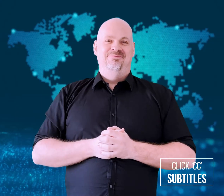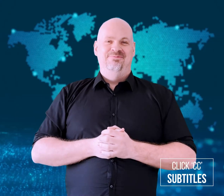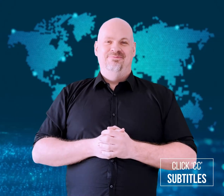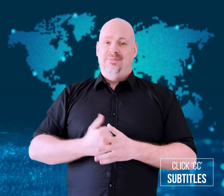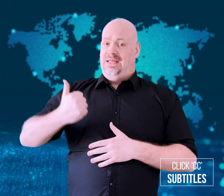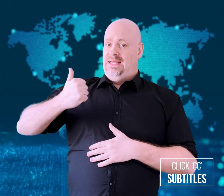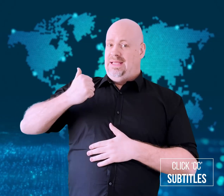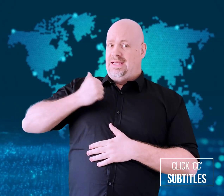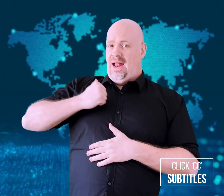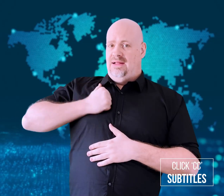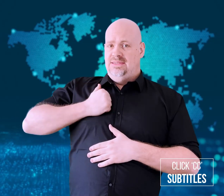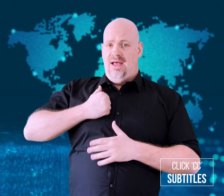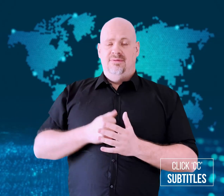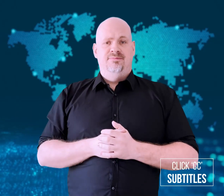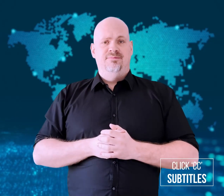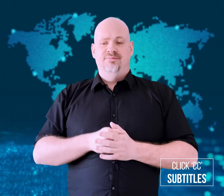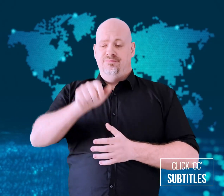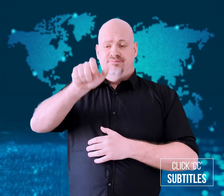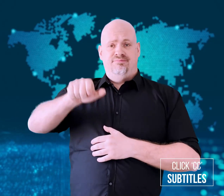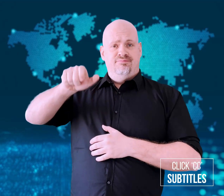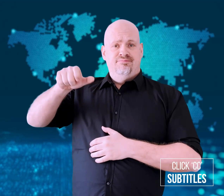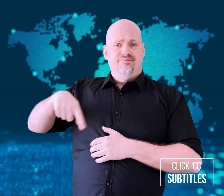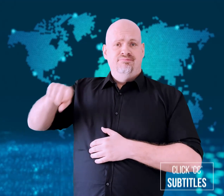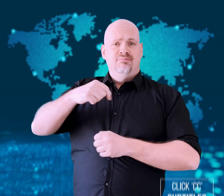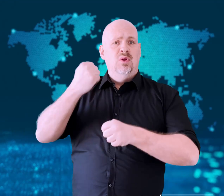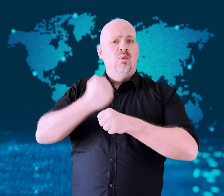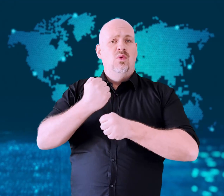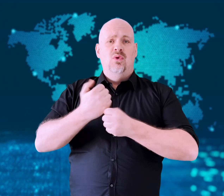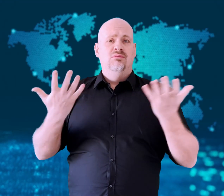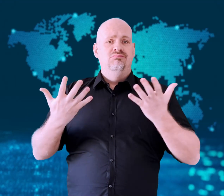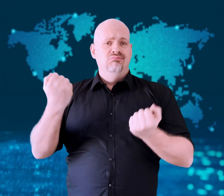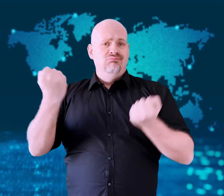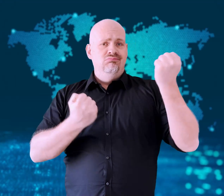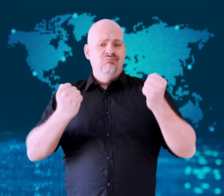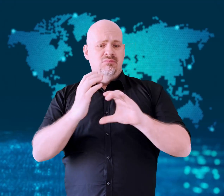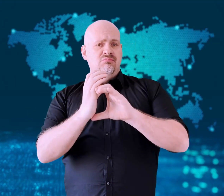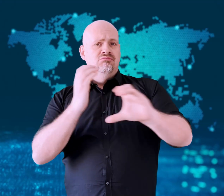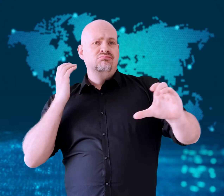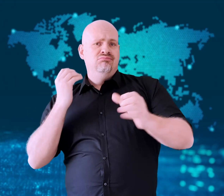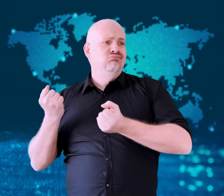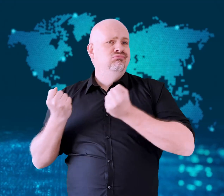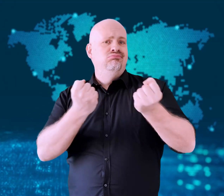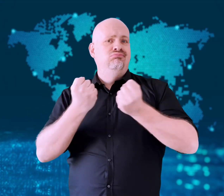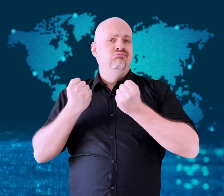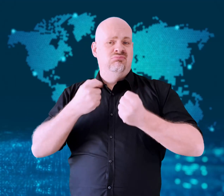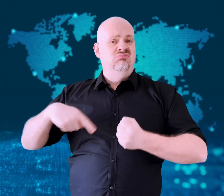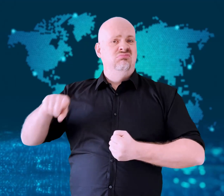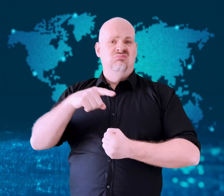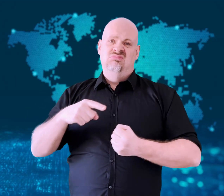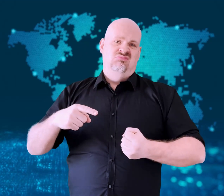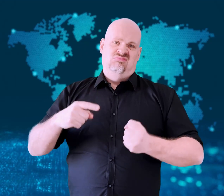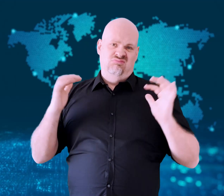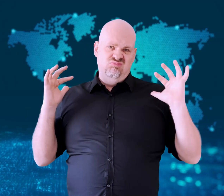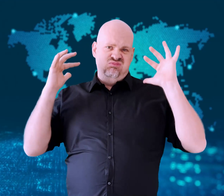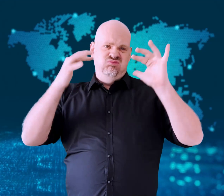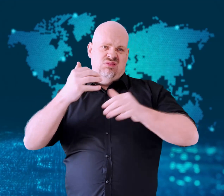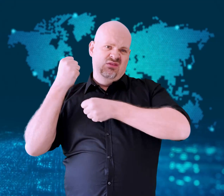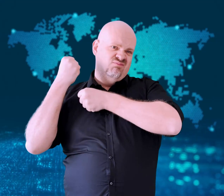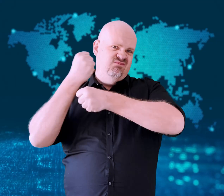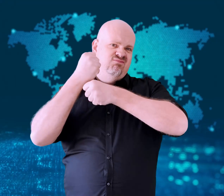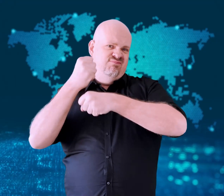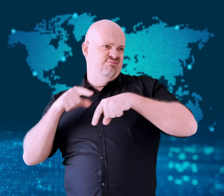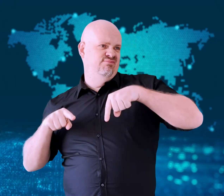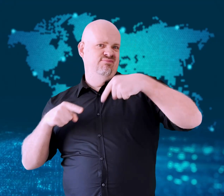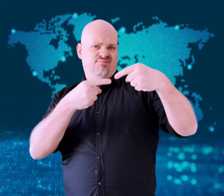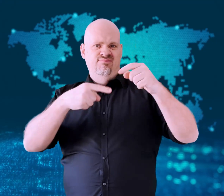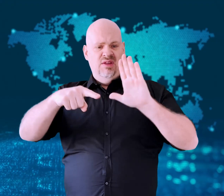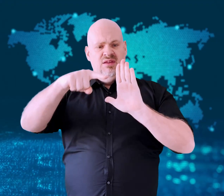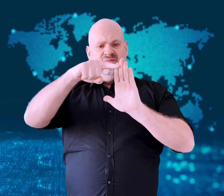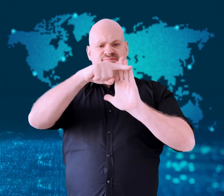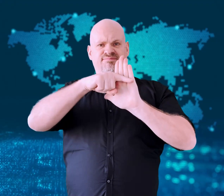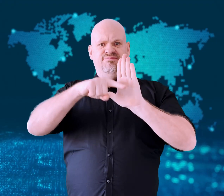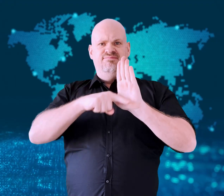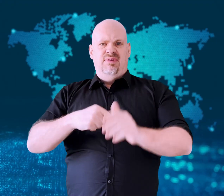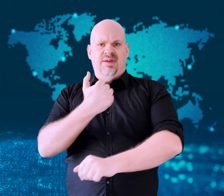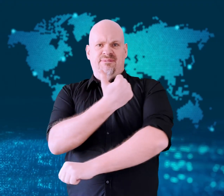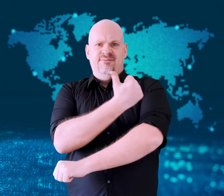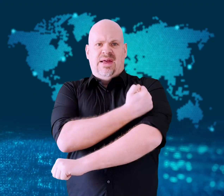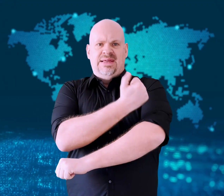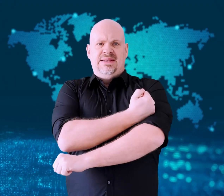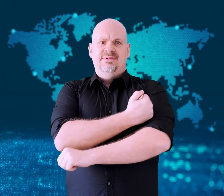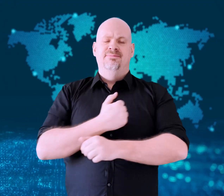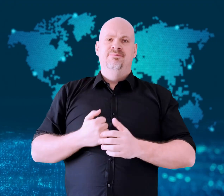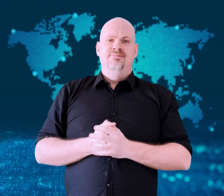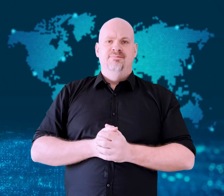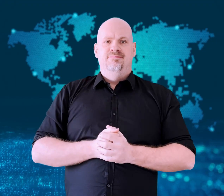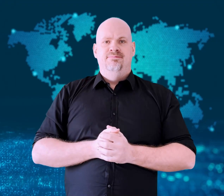Truckers protest vaccines.